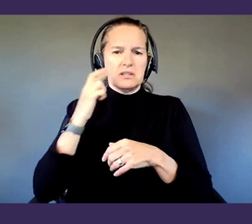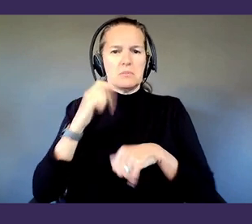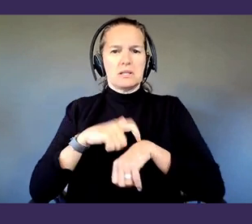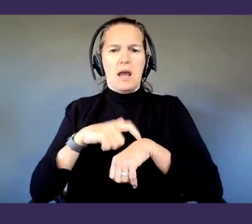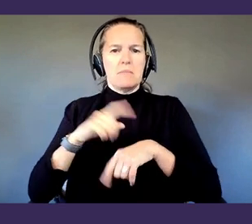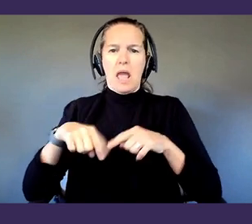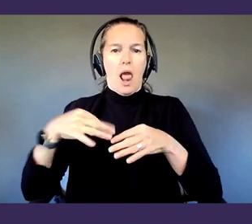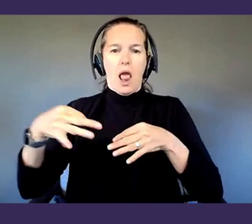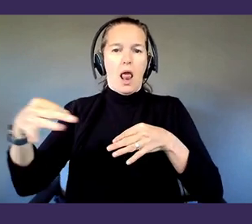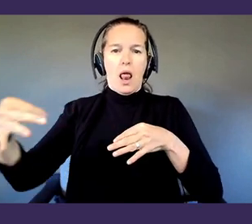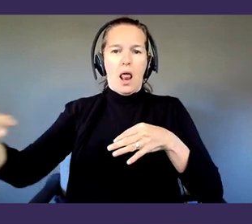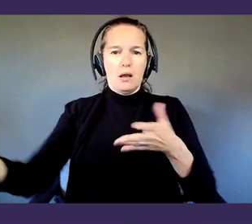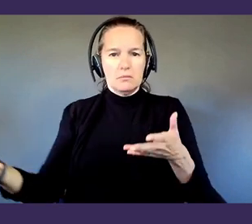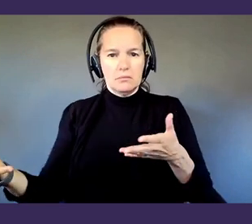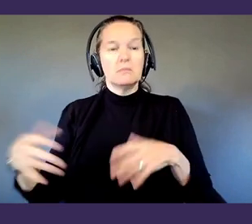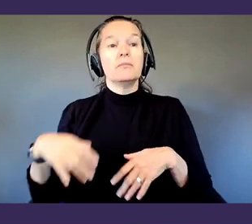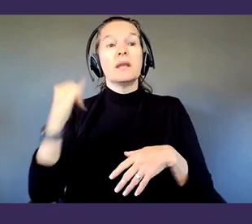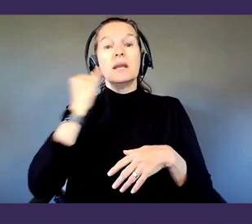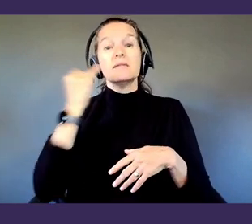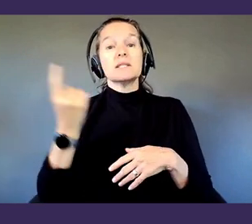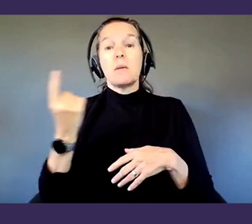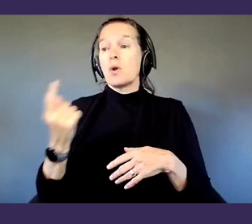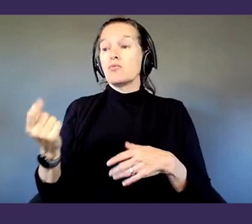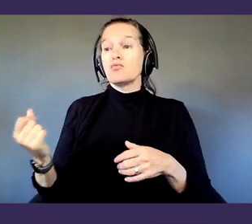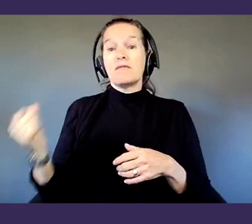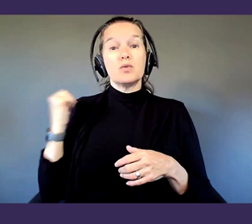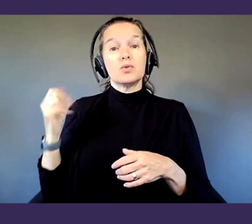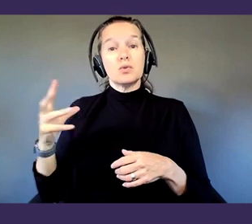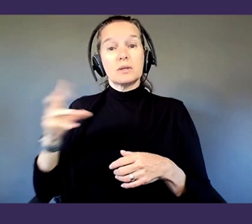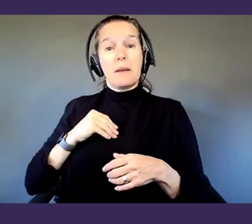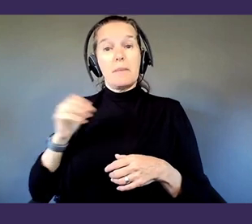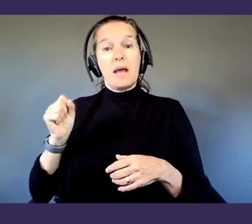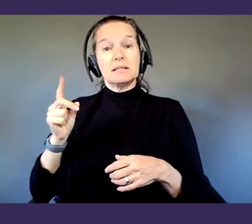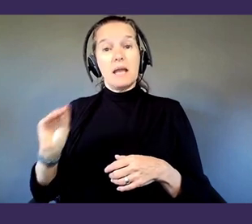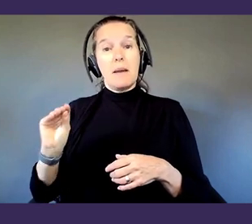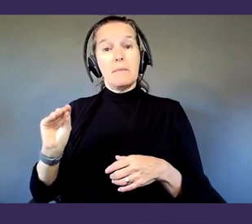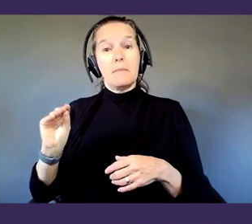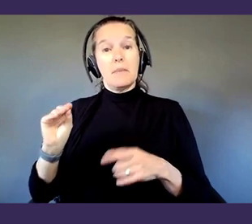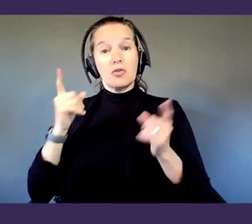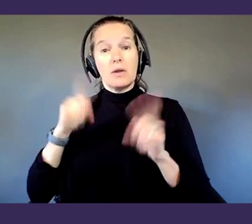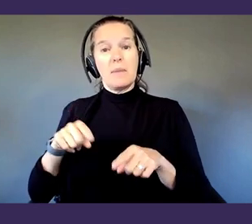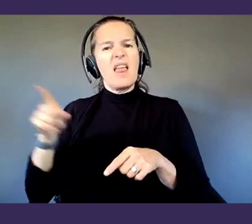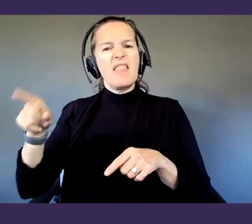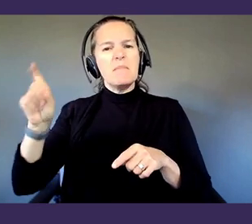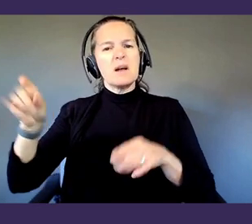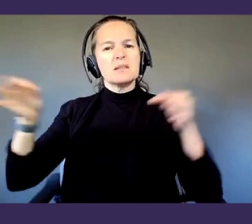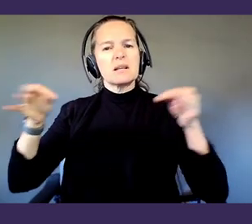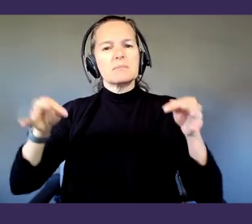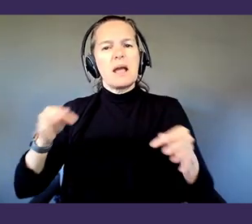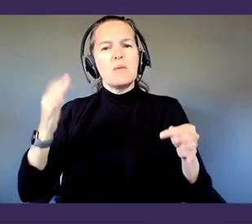And if someone refuses to accept the SDM agreement, they must explain to you why in writing, right?